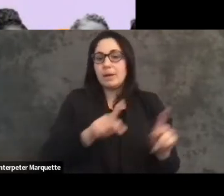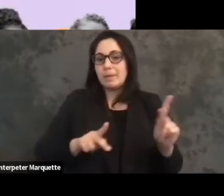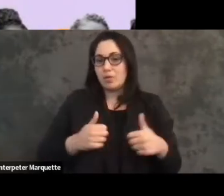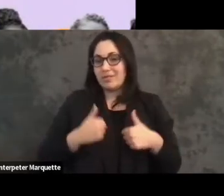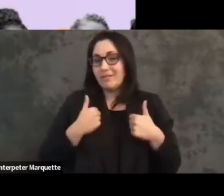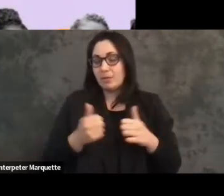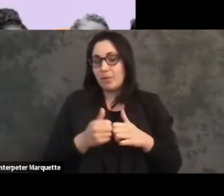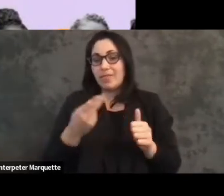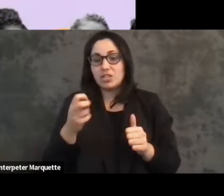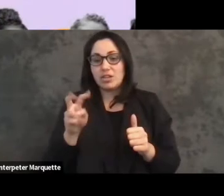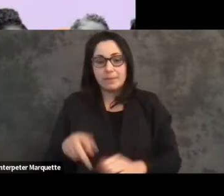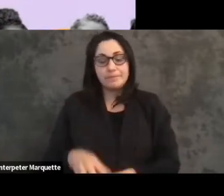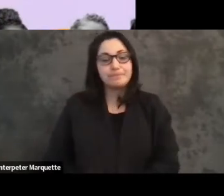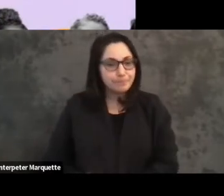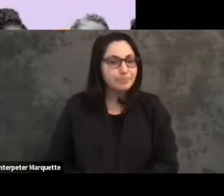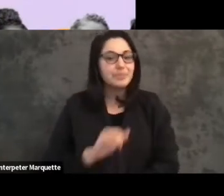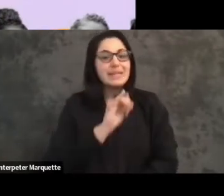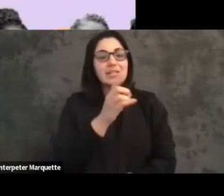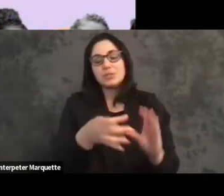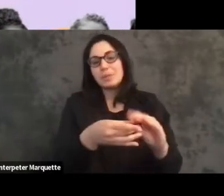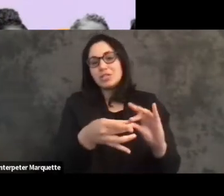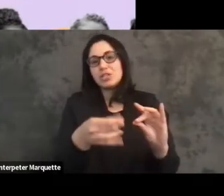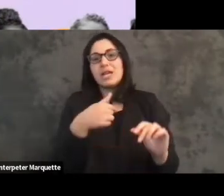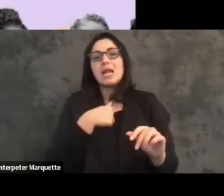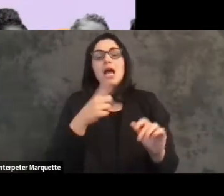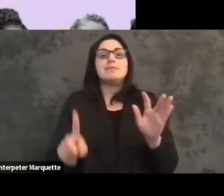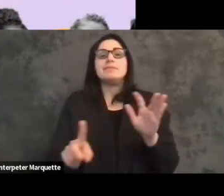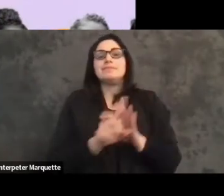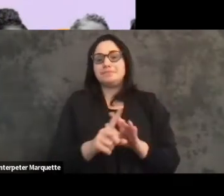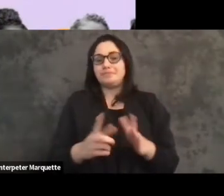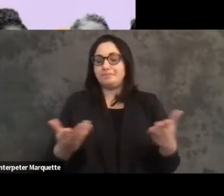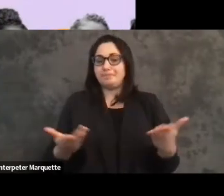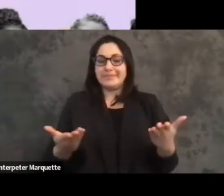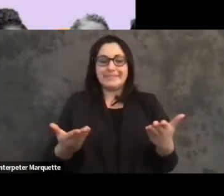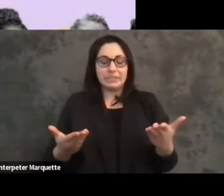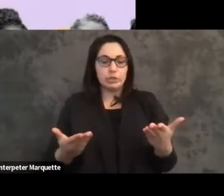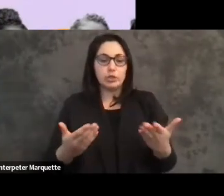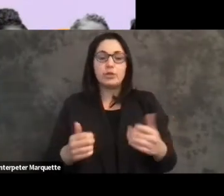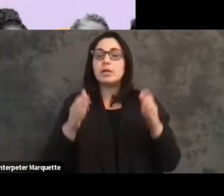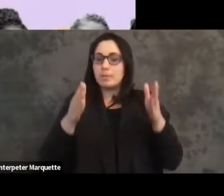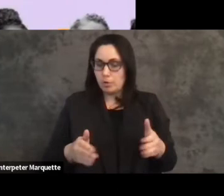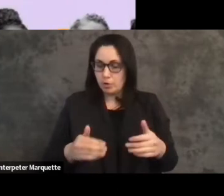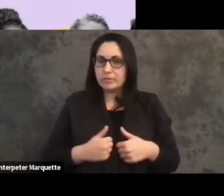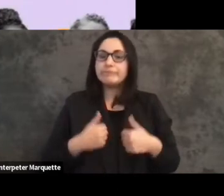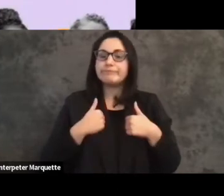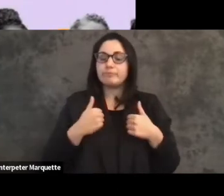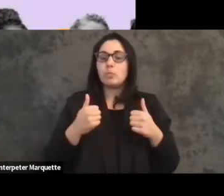longer with us who have paved the way for people living with HIV. So as JD mentioned,